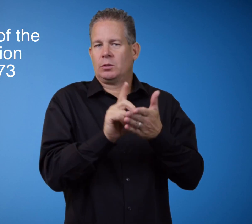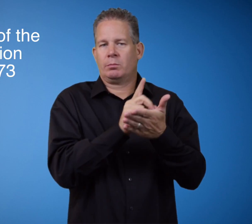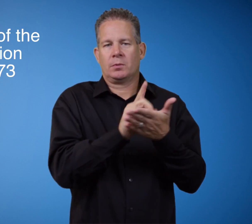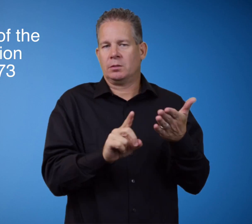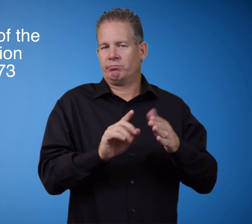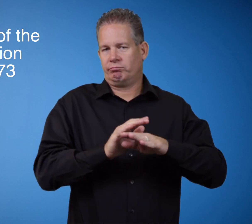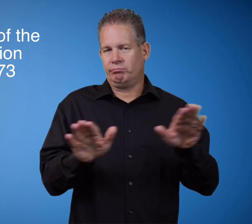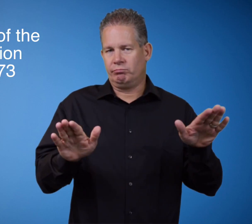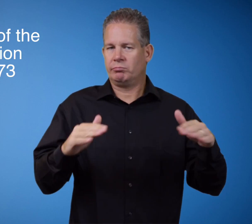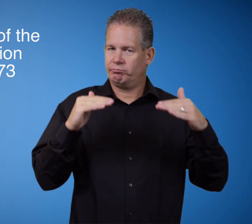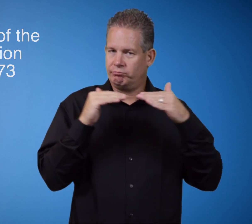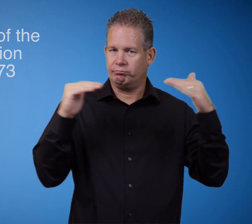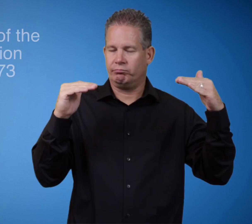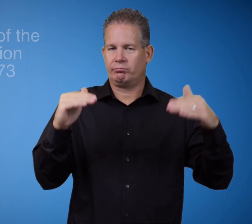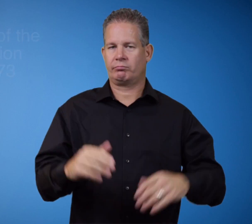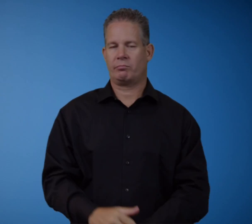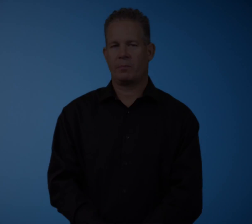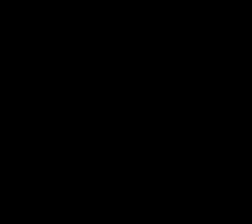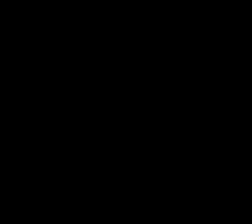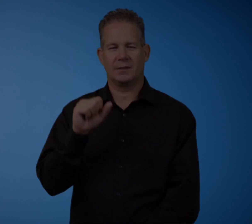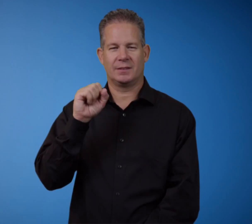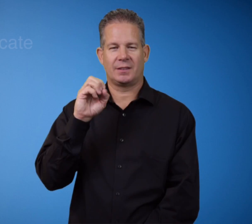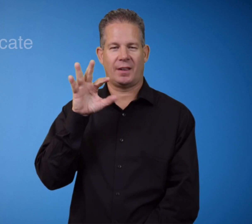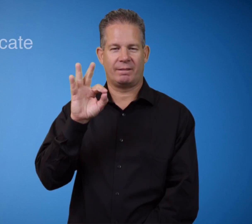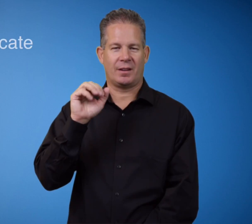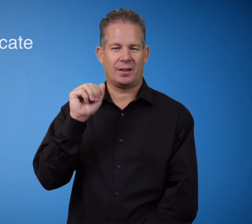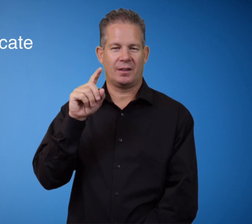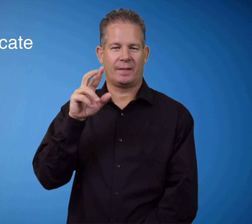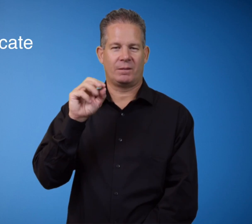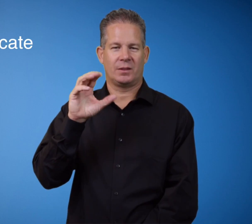from being discriminated against. Self-advocate.